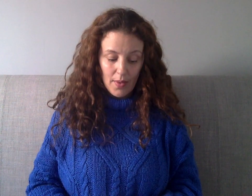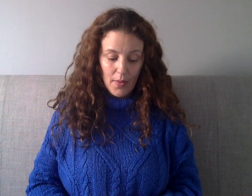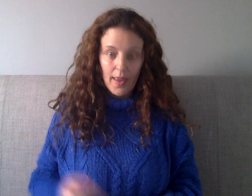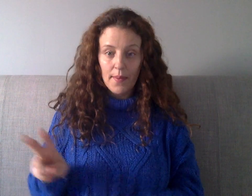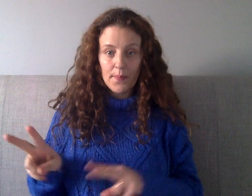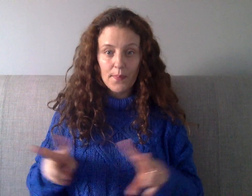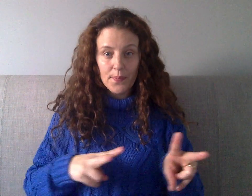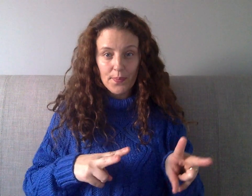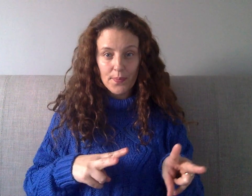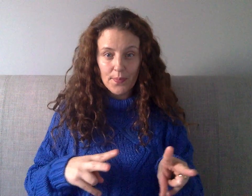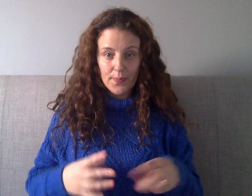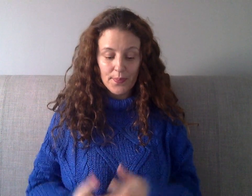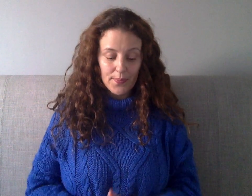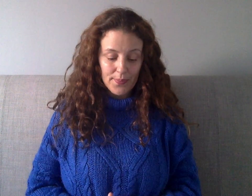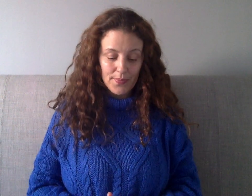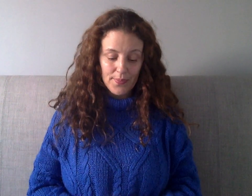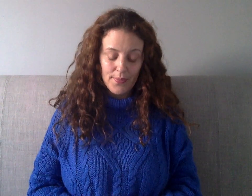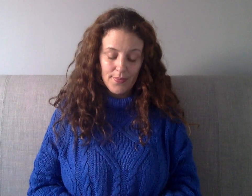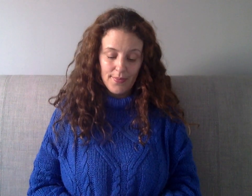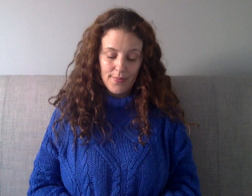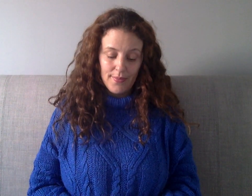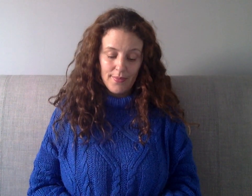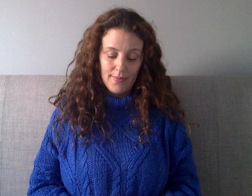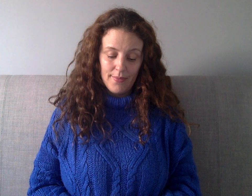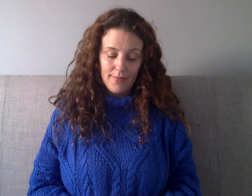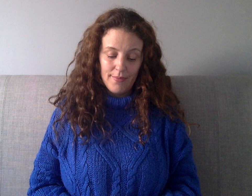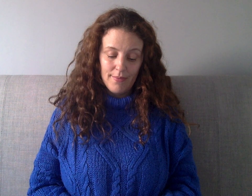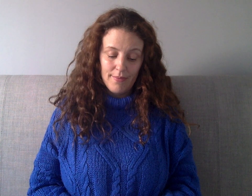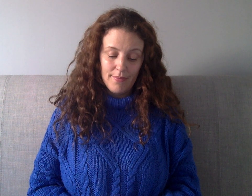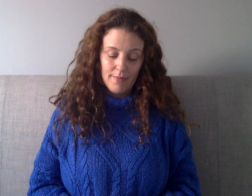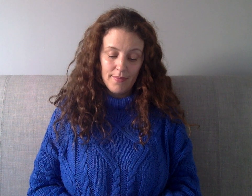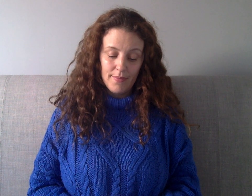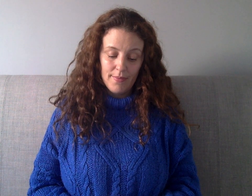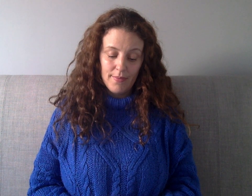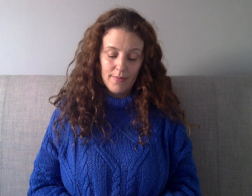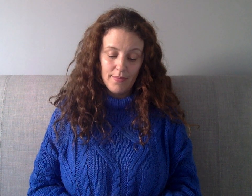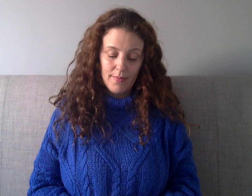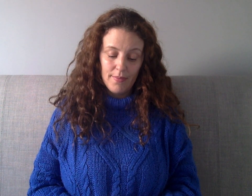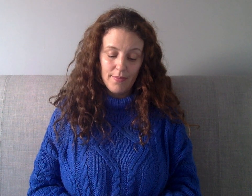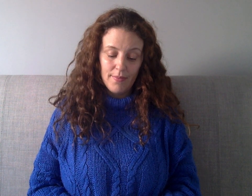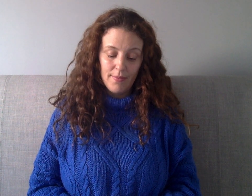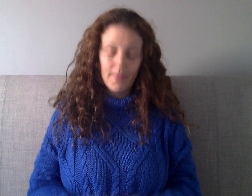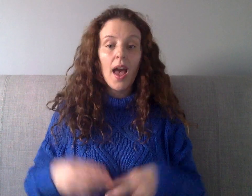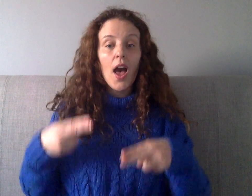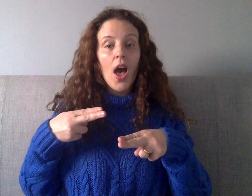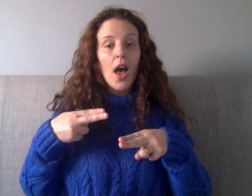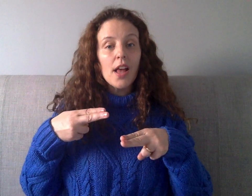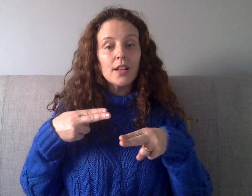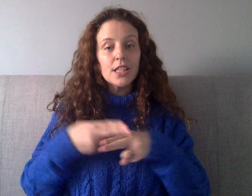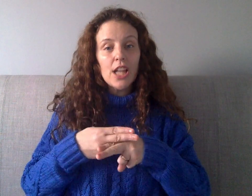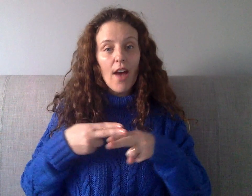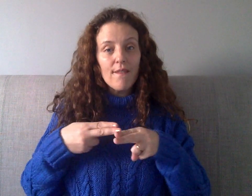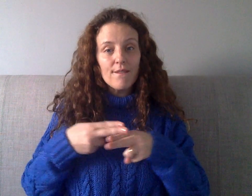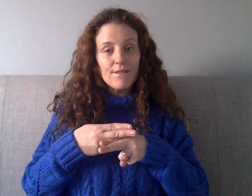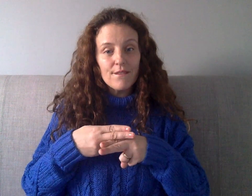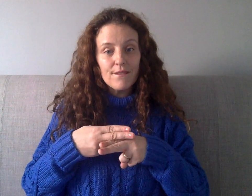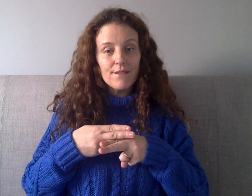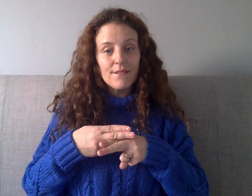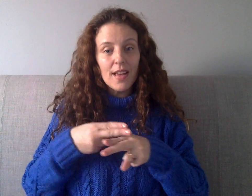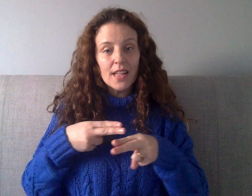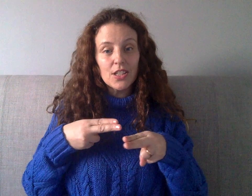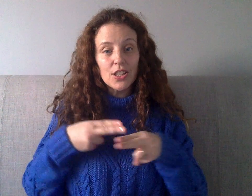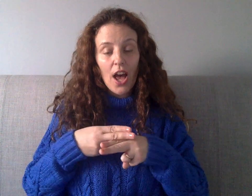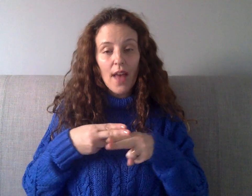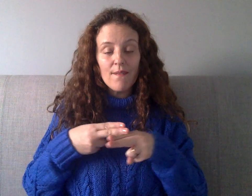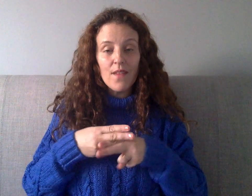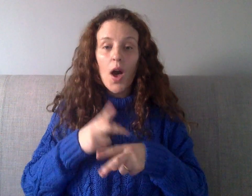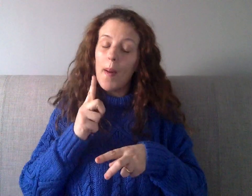KNIFE